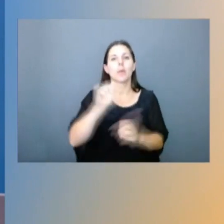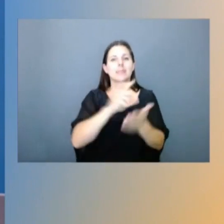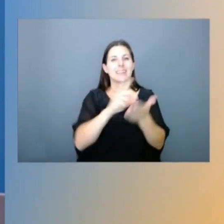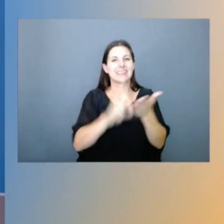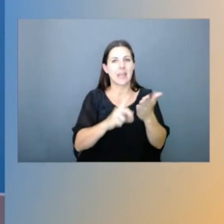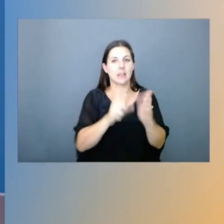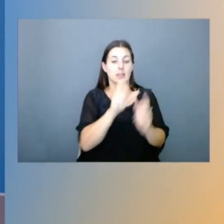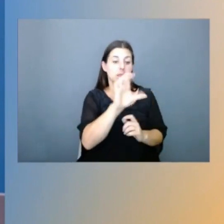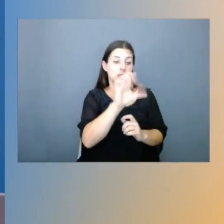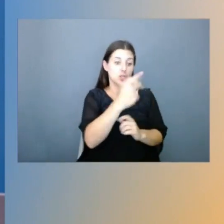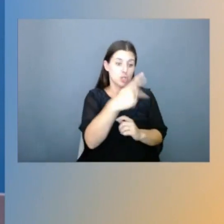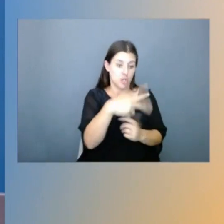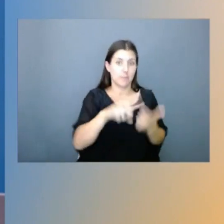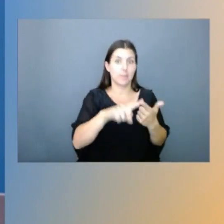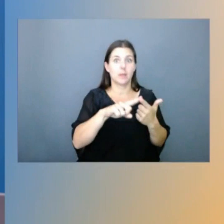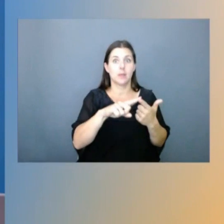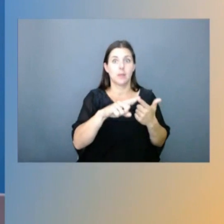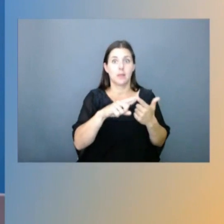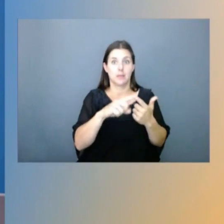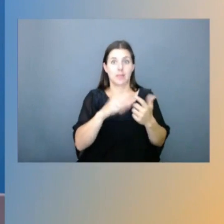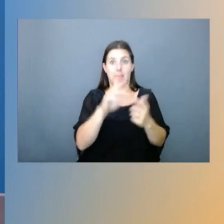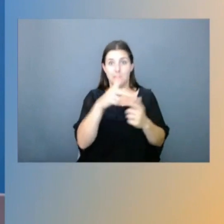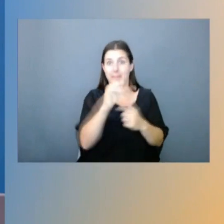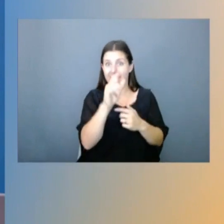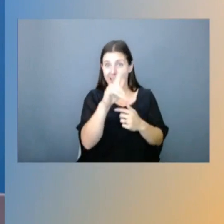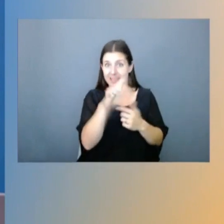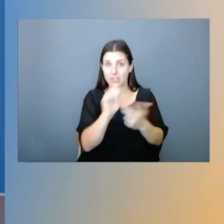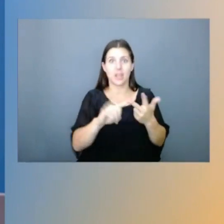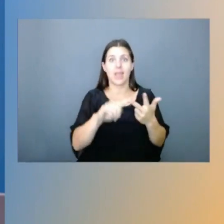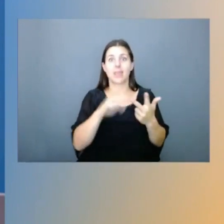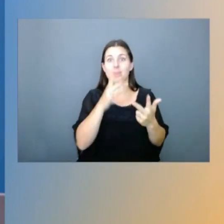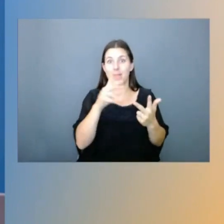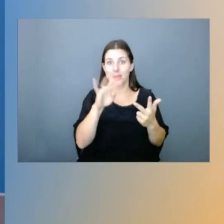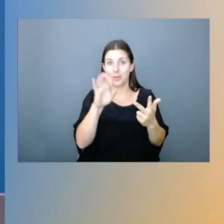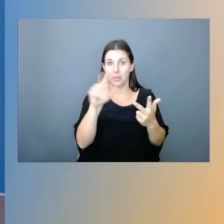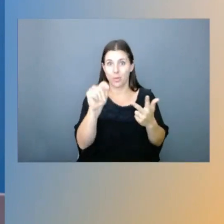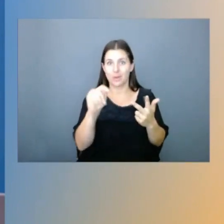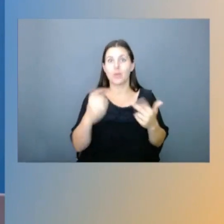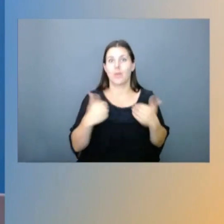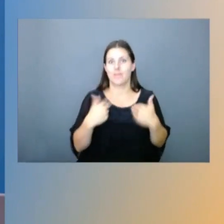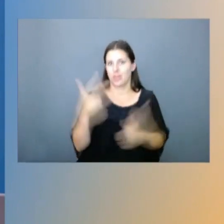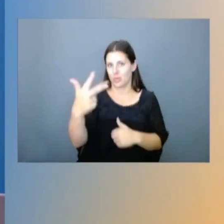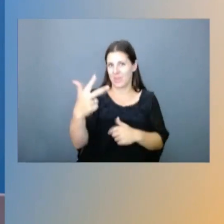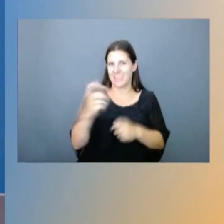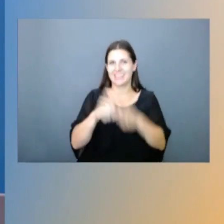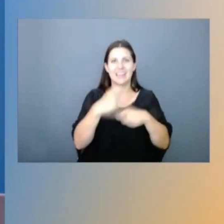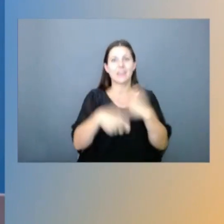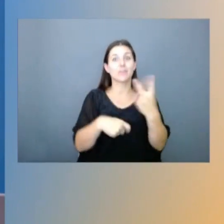to actually fit three processors per server instead of two, and so this is allowing us to maximize the available power